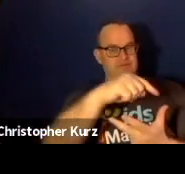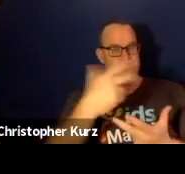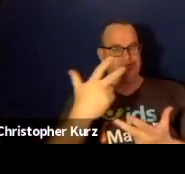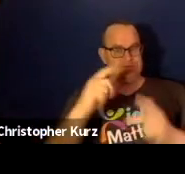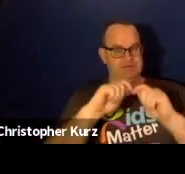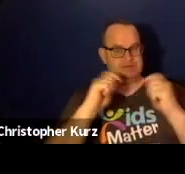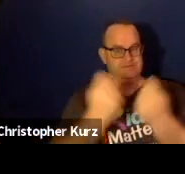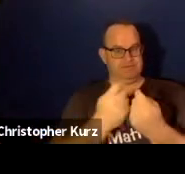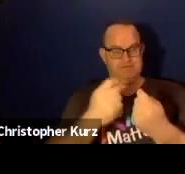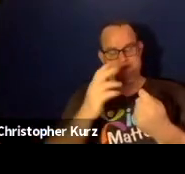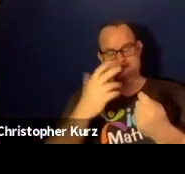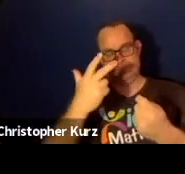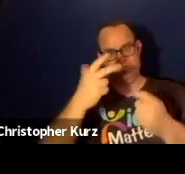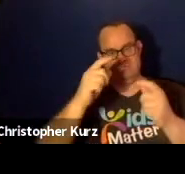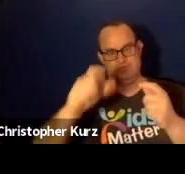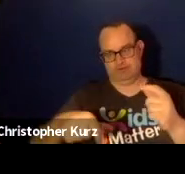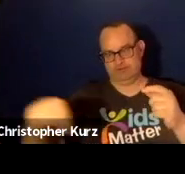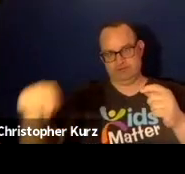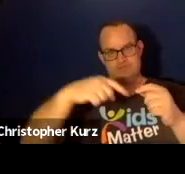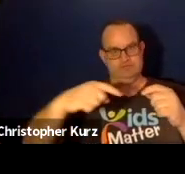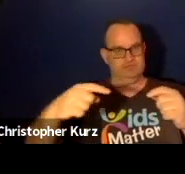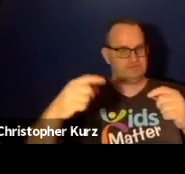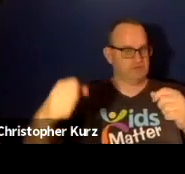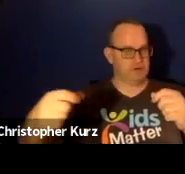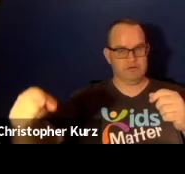may not have a sign language recording yet. They may